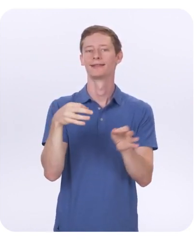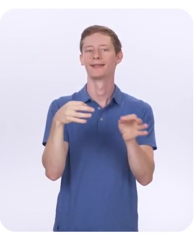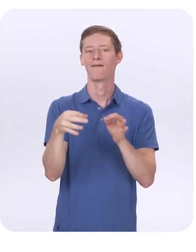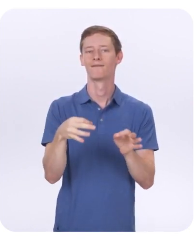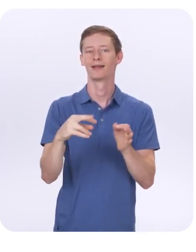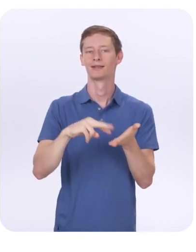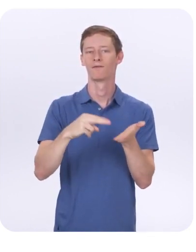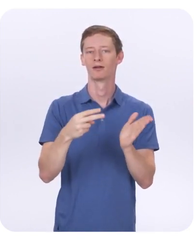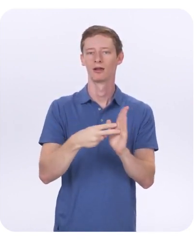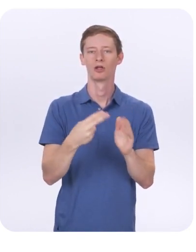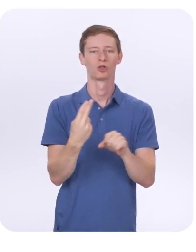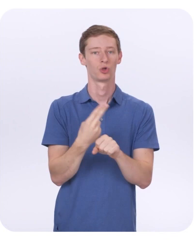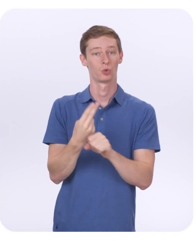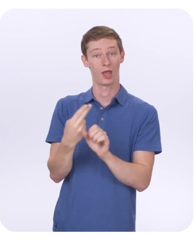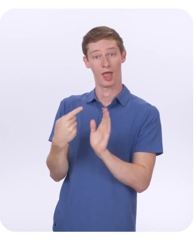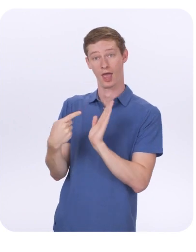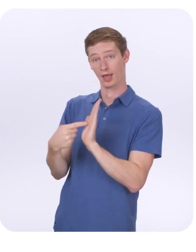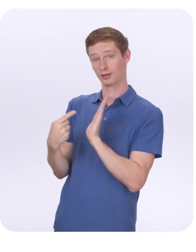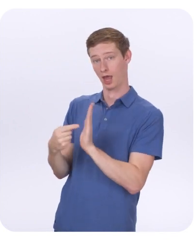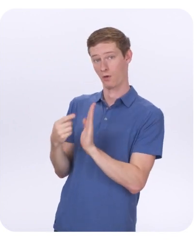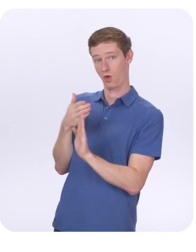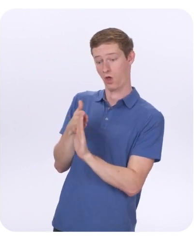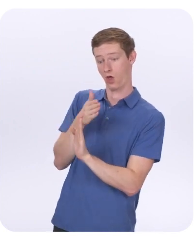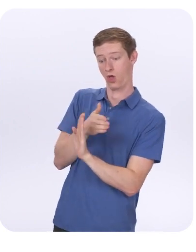I will present some numbers in the following slides